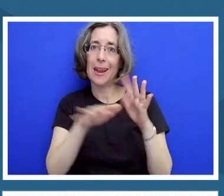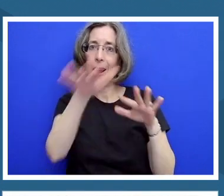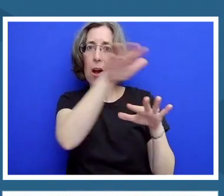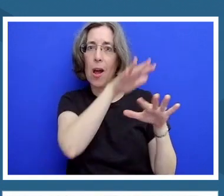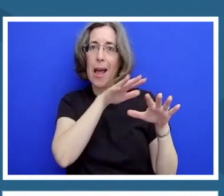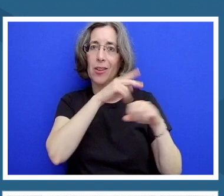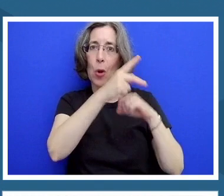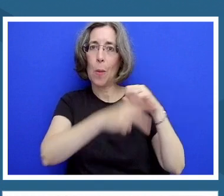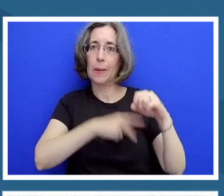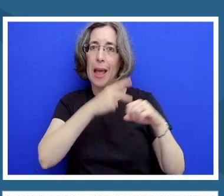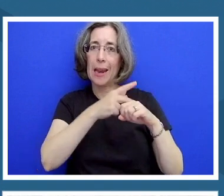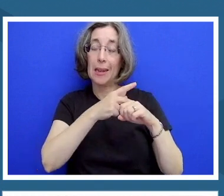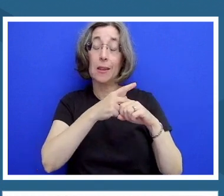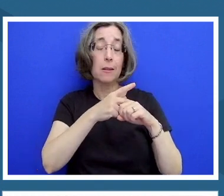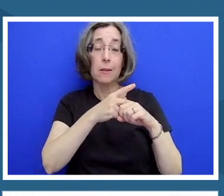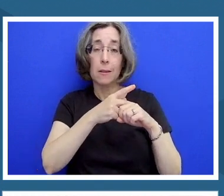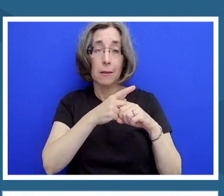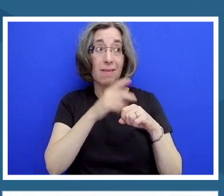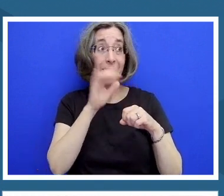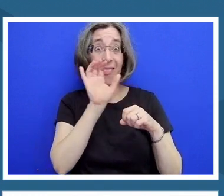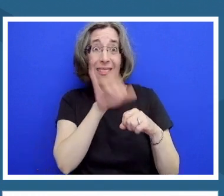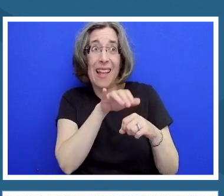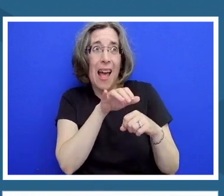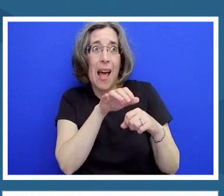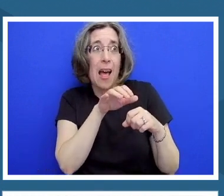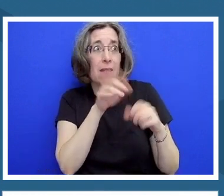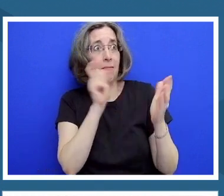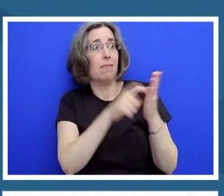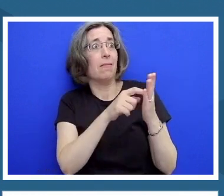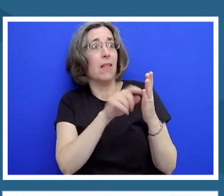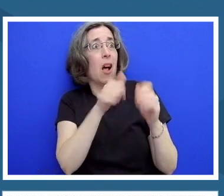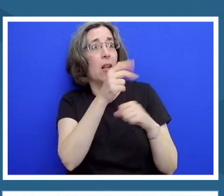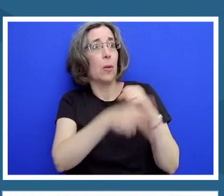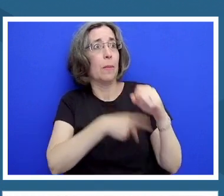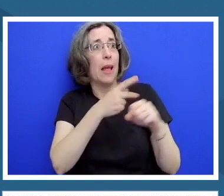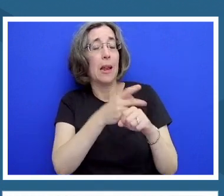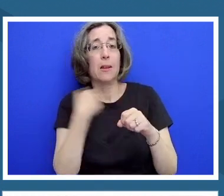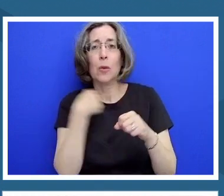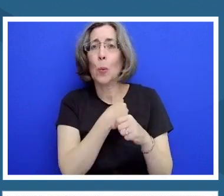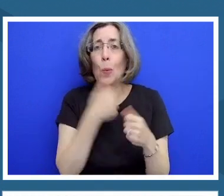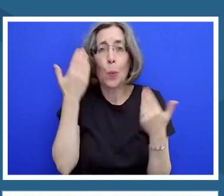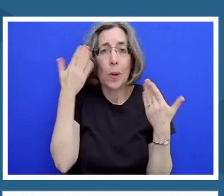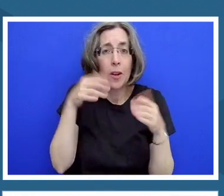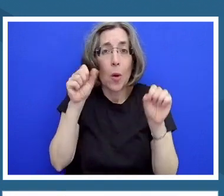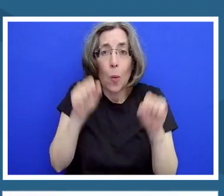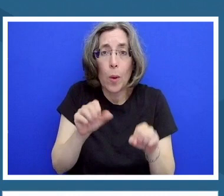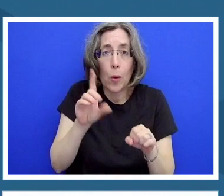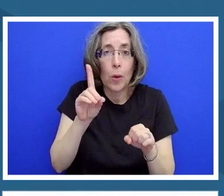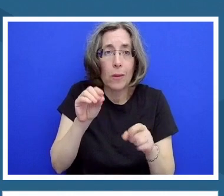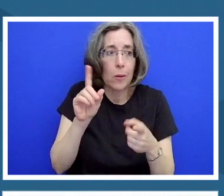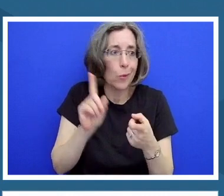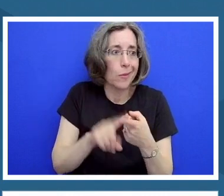possible uh until less than 30 years ago